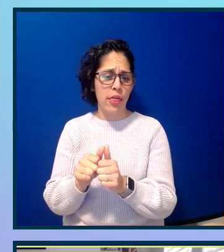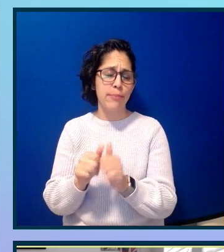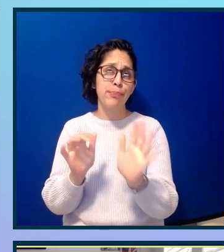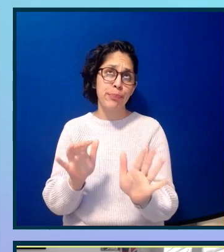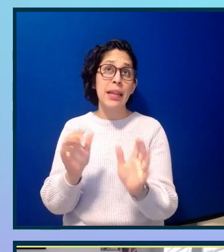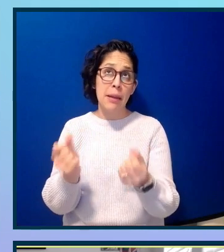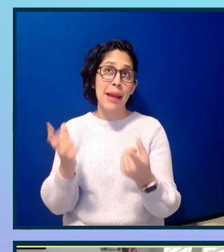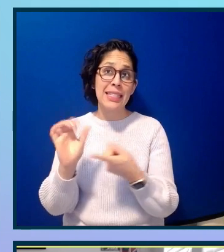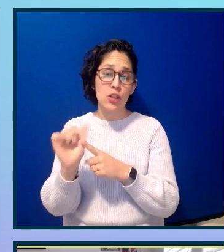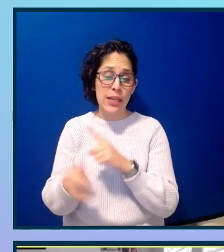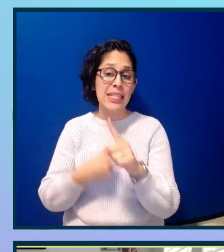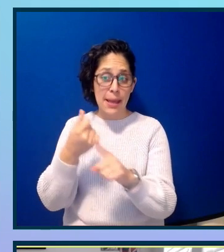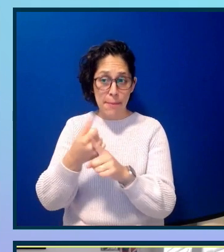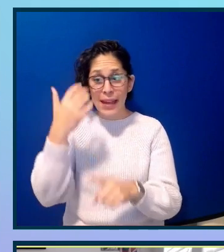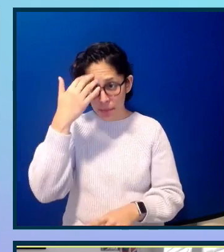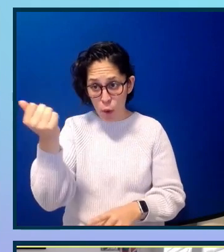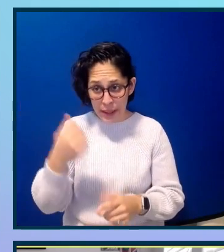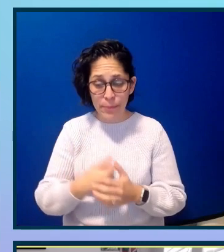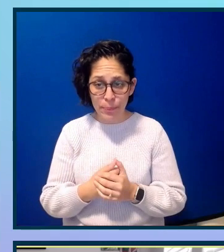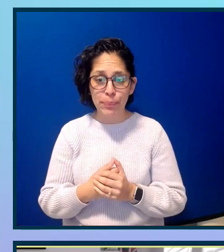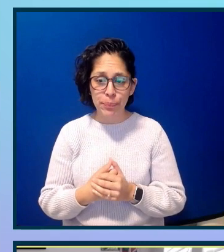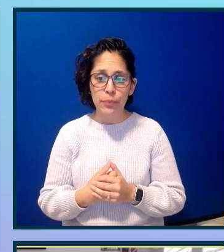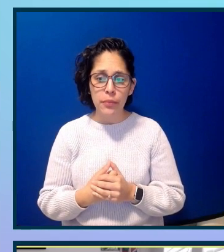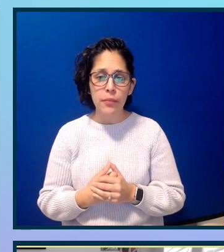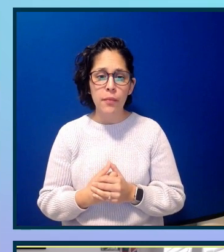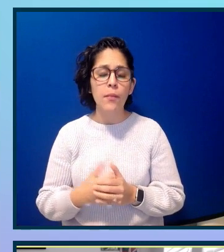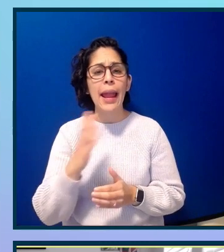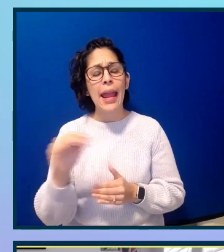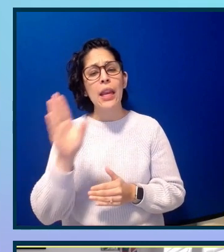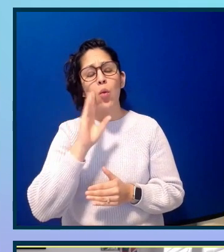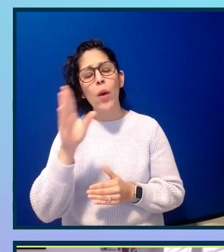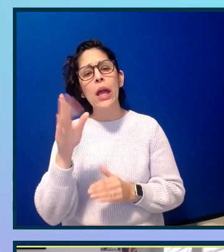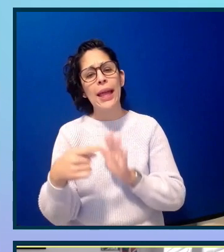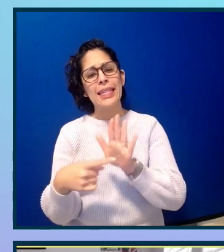impact memory and indicate that somebody will feel more comfortable